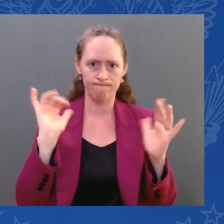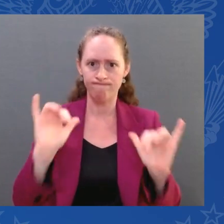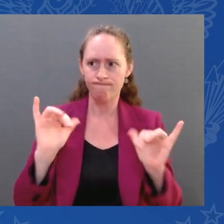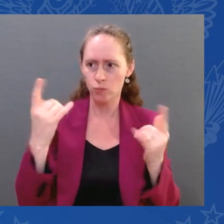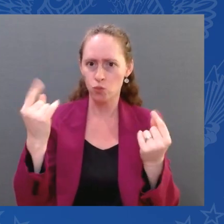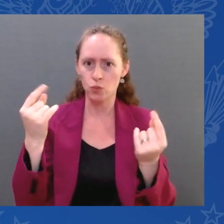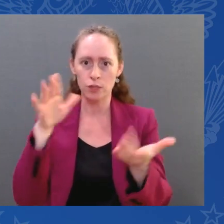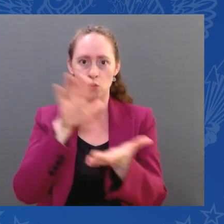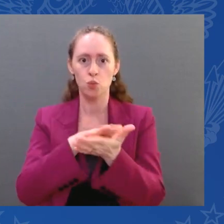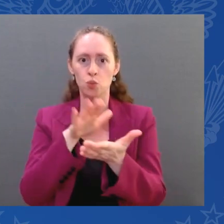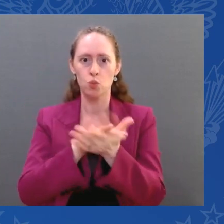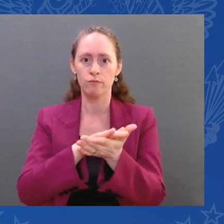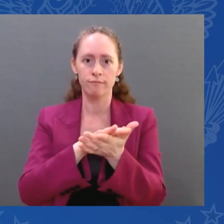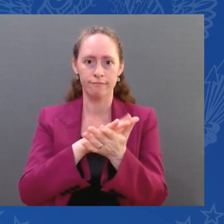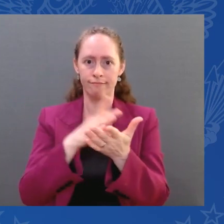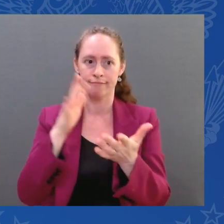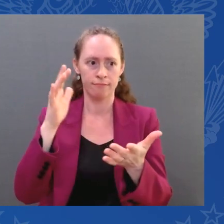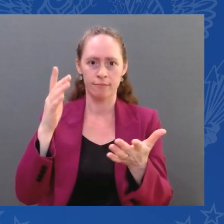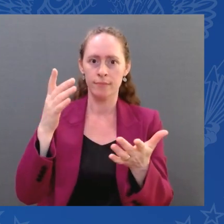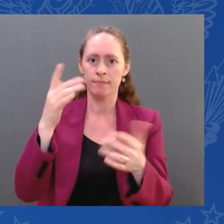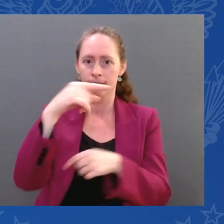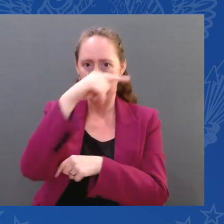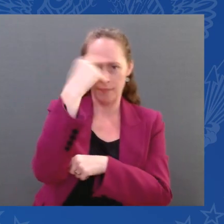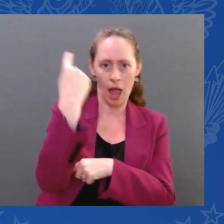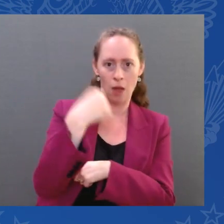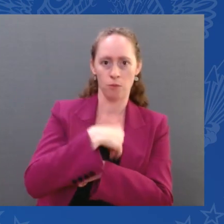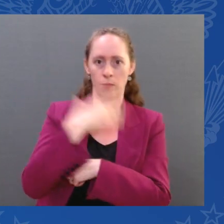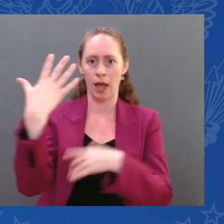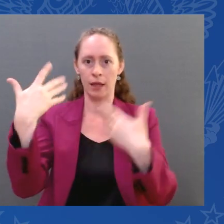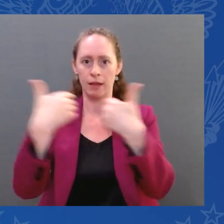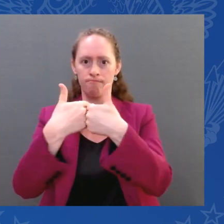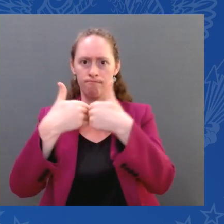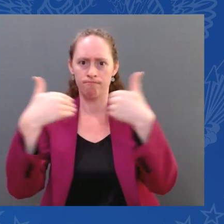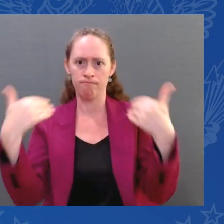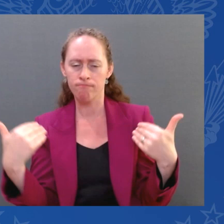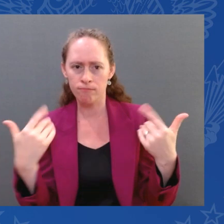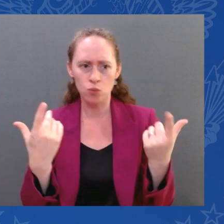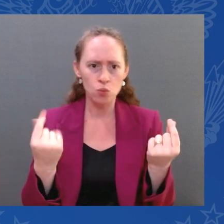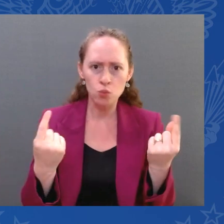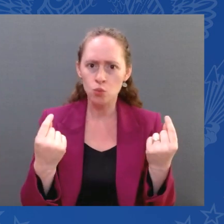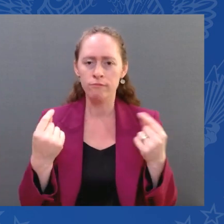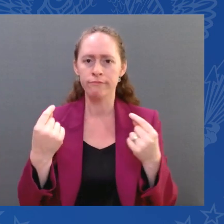An ordained minister, he imbued a righteous calling that touched the soul of our nation.